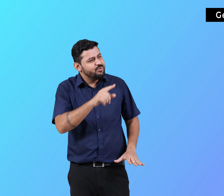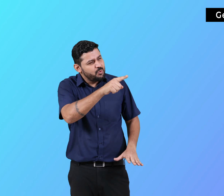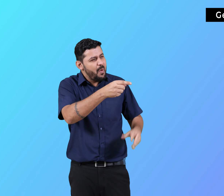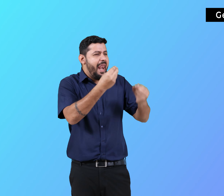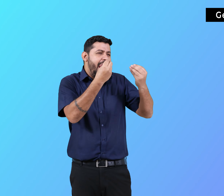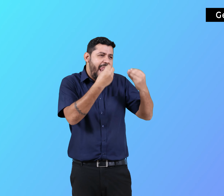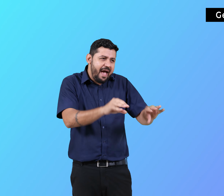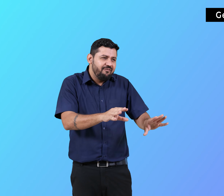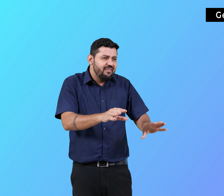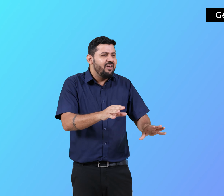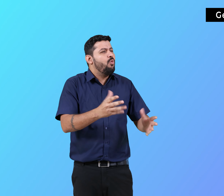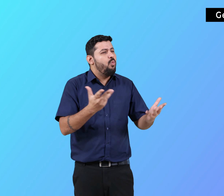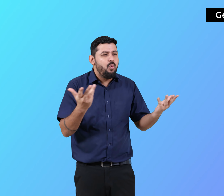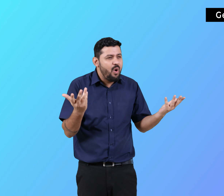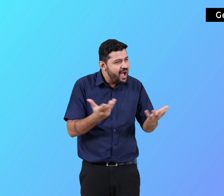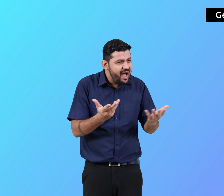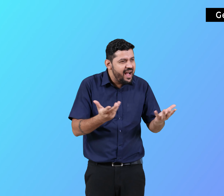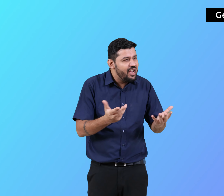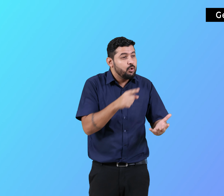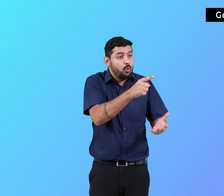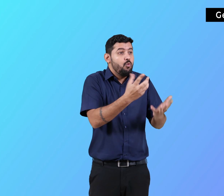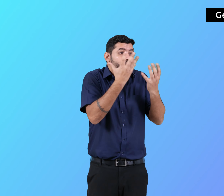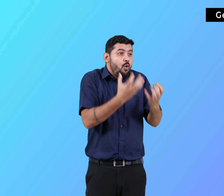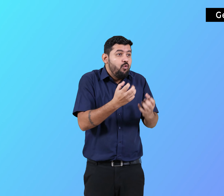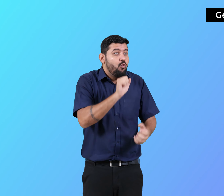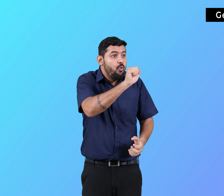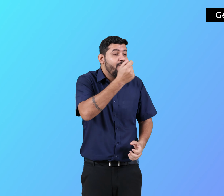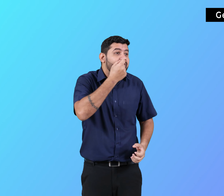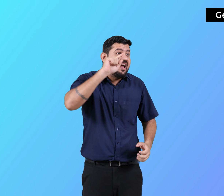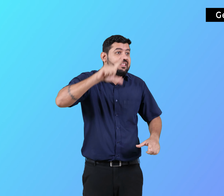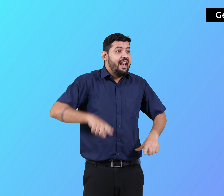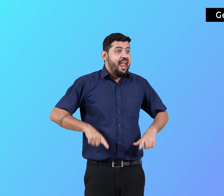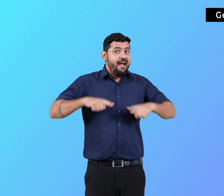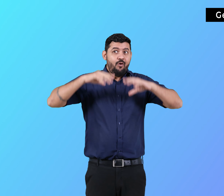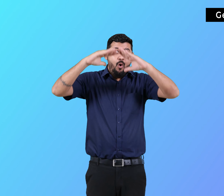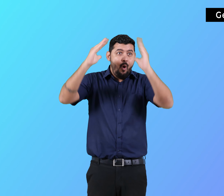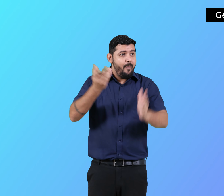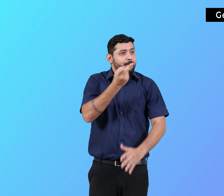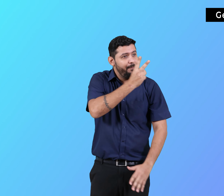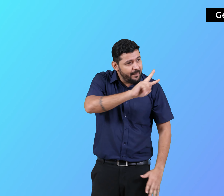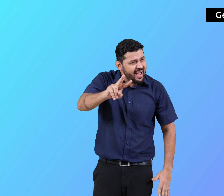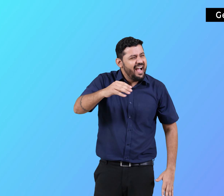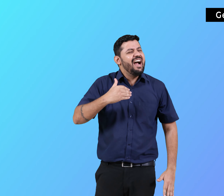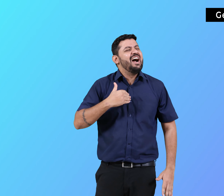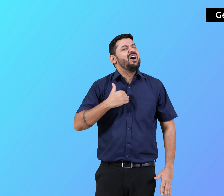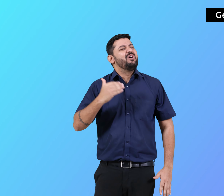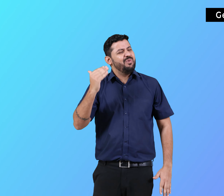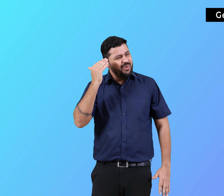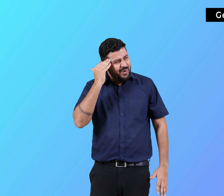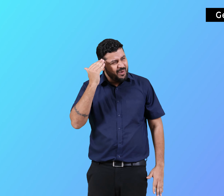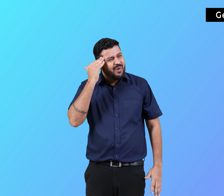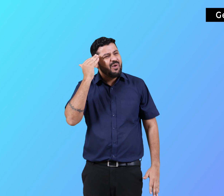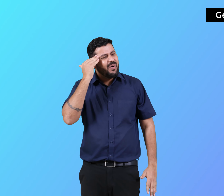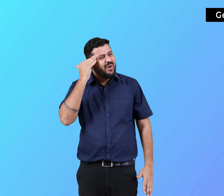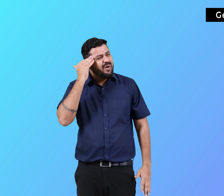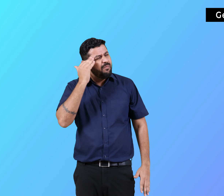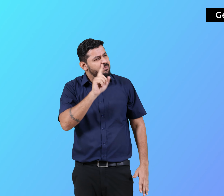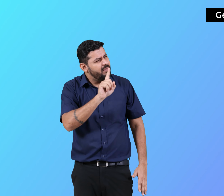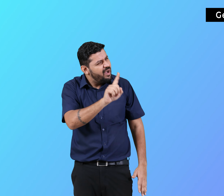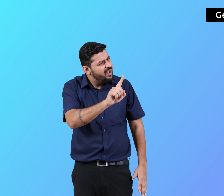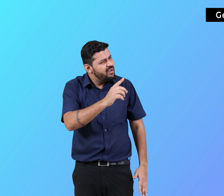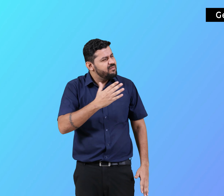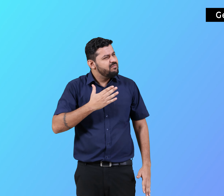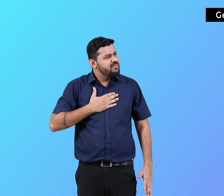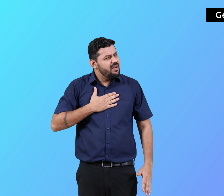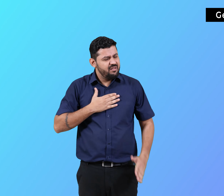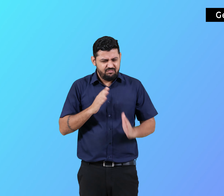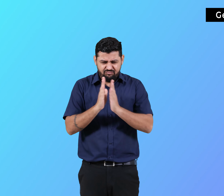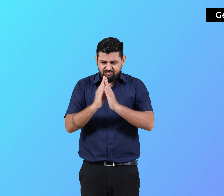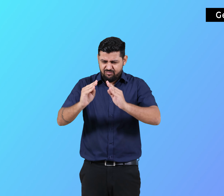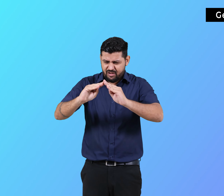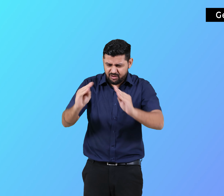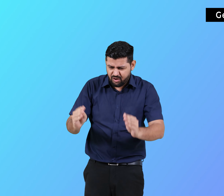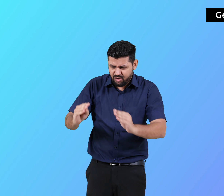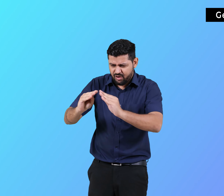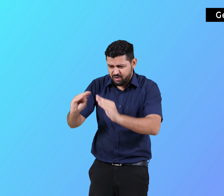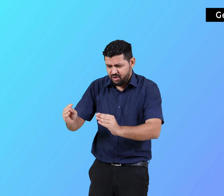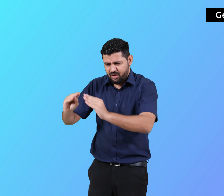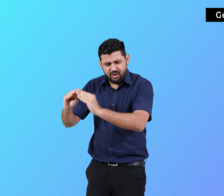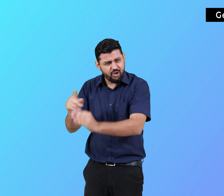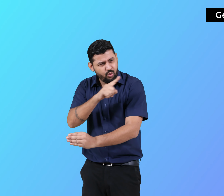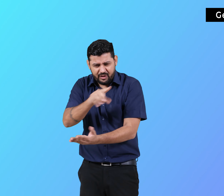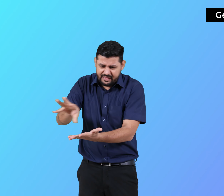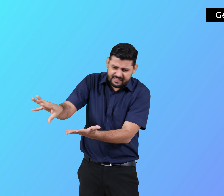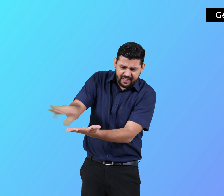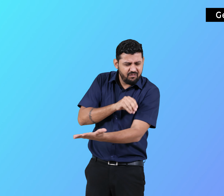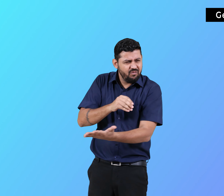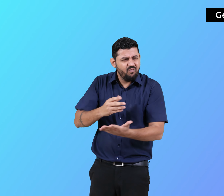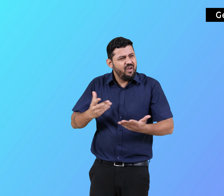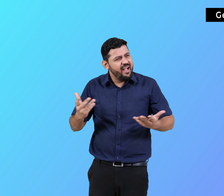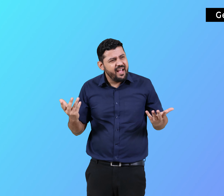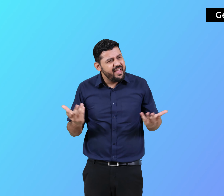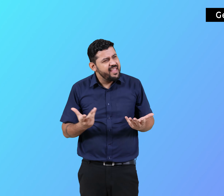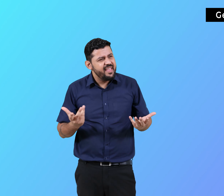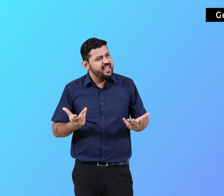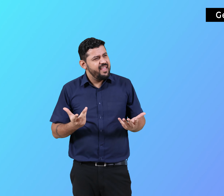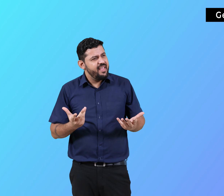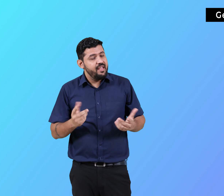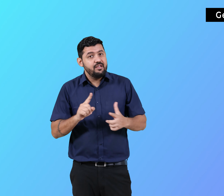I know you left because you want to go back to your home. But why did you steal my idols?”